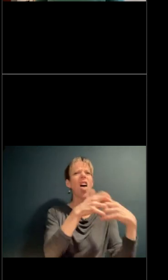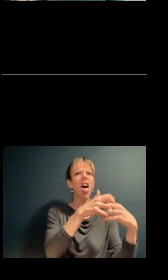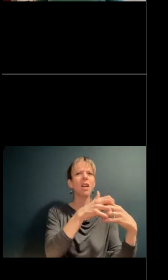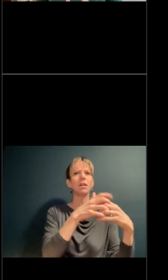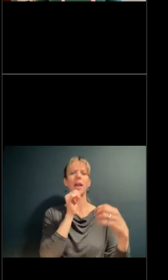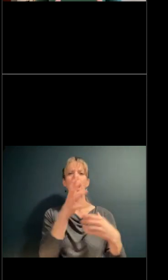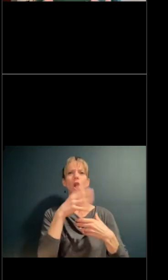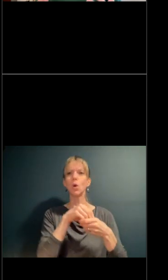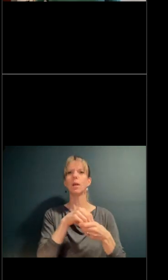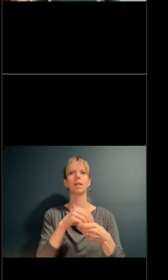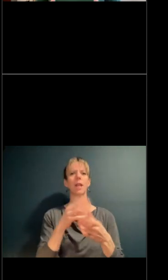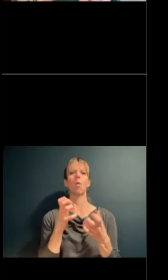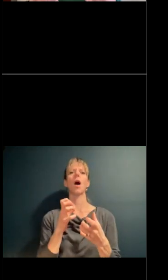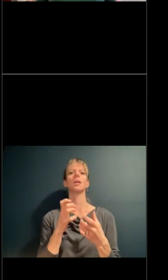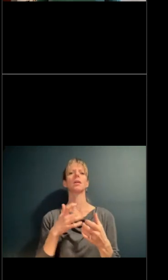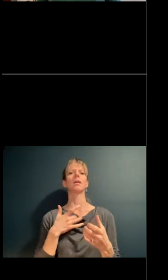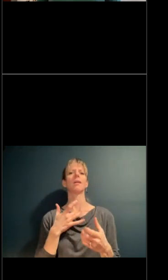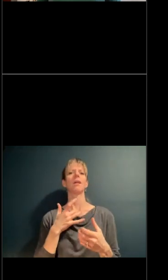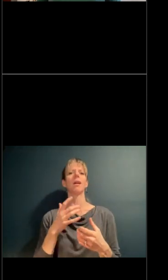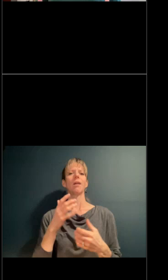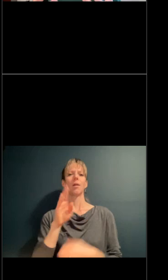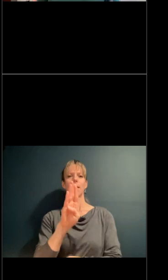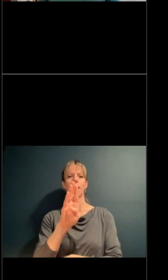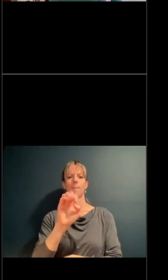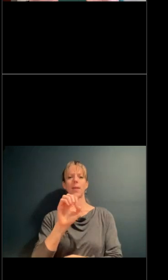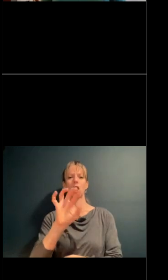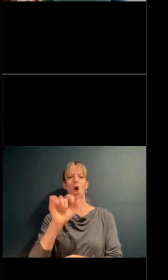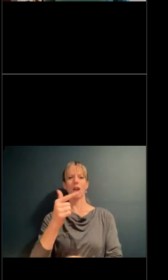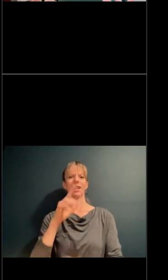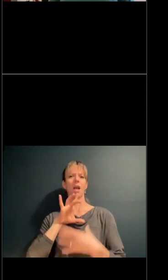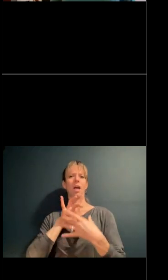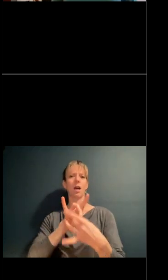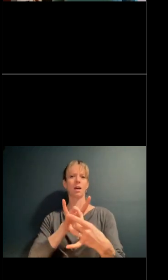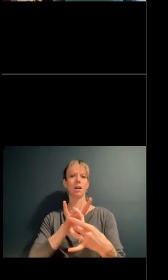They talk about wanting to experience belonging. We all want to belong.